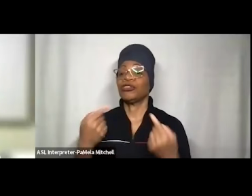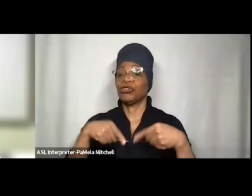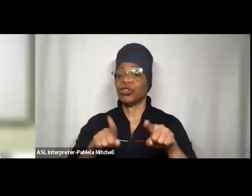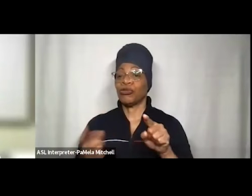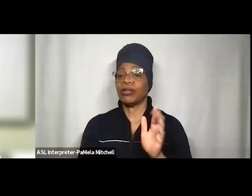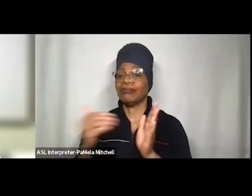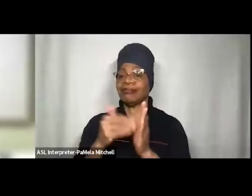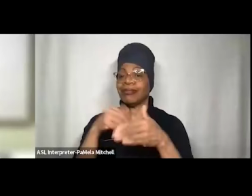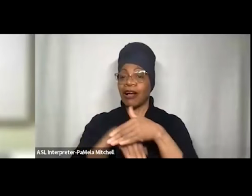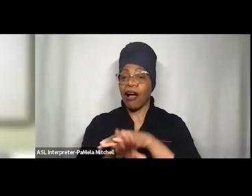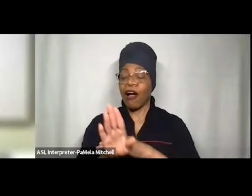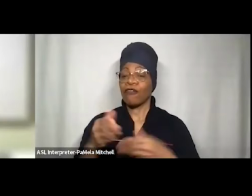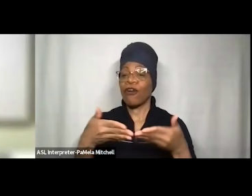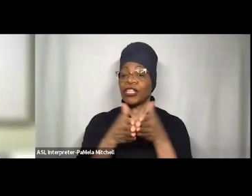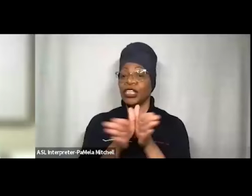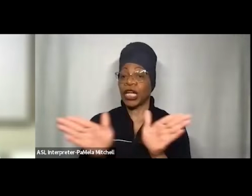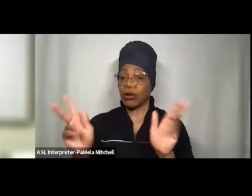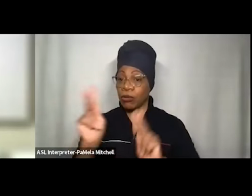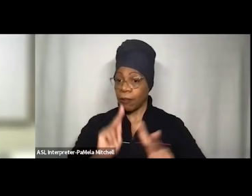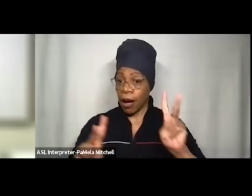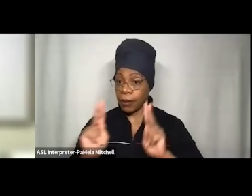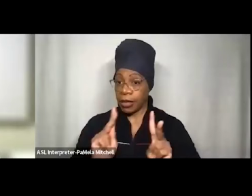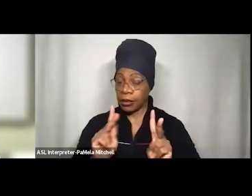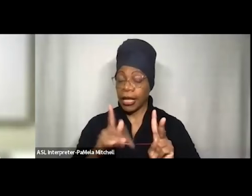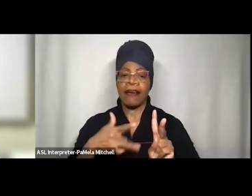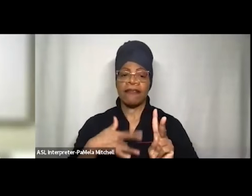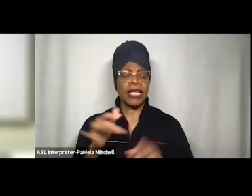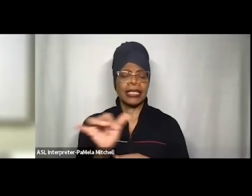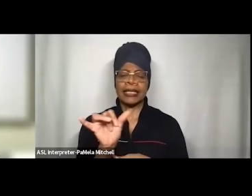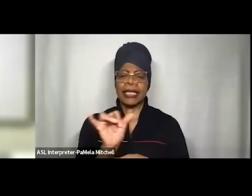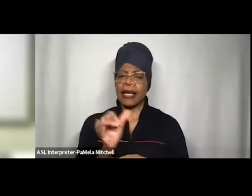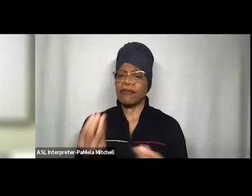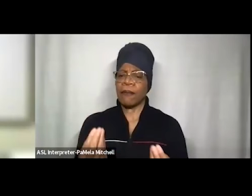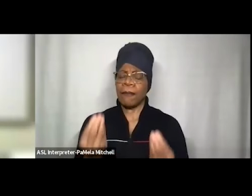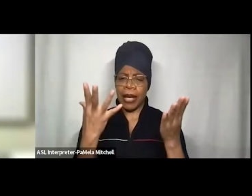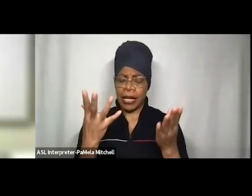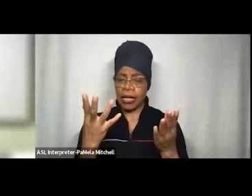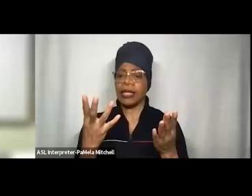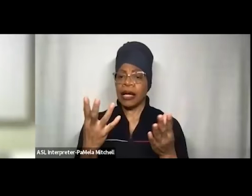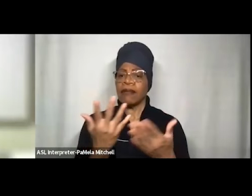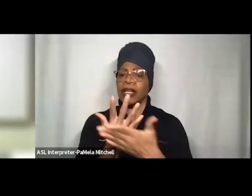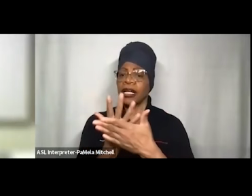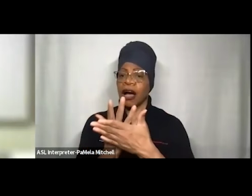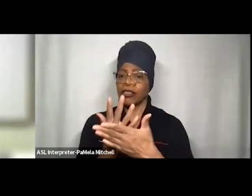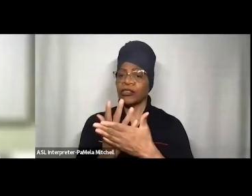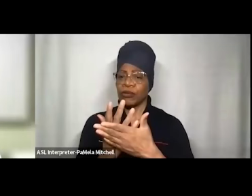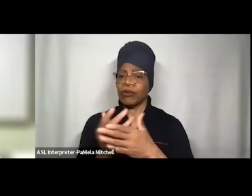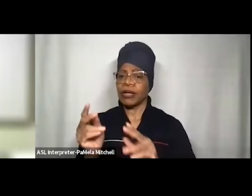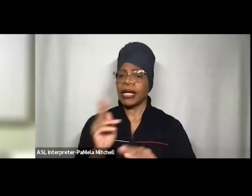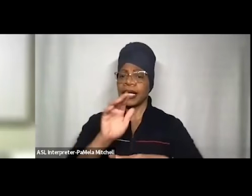And I think the same is true for many of our incarcerated settings and reentry programs. We need to have that data